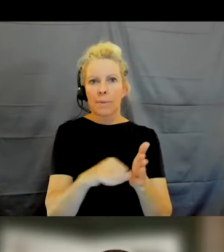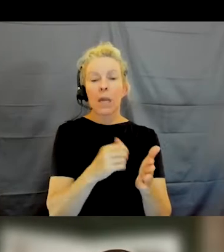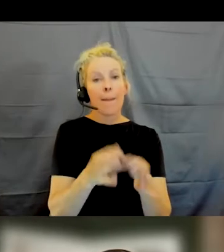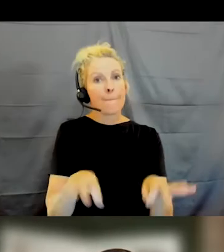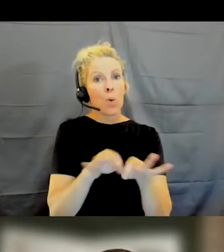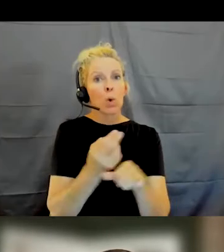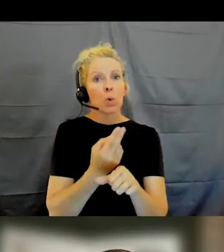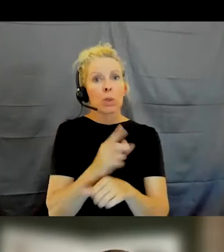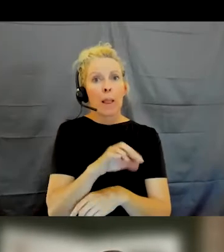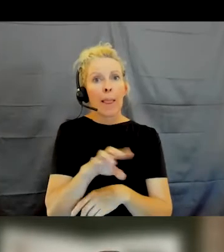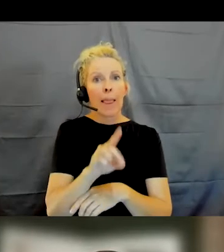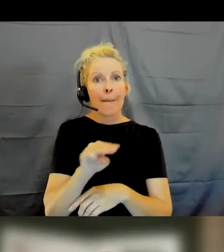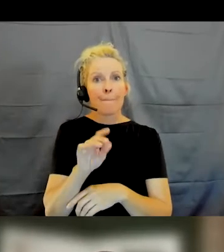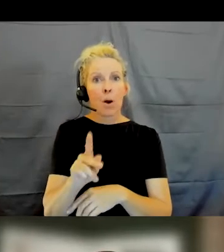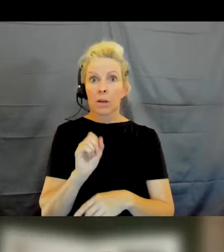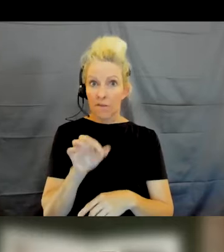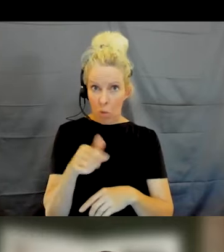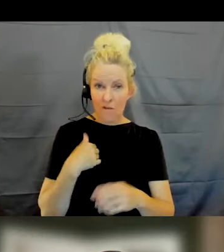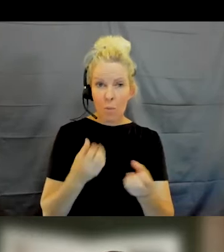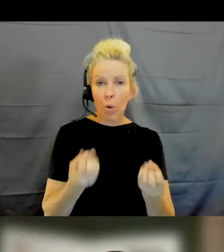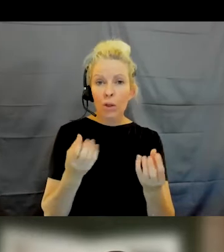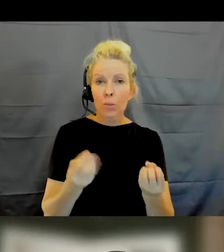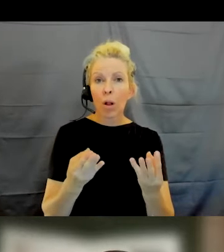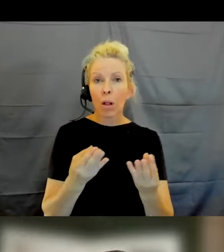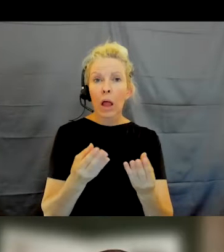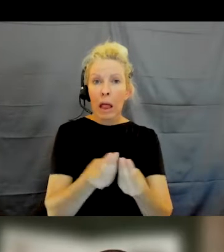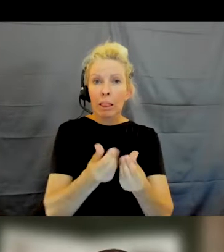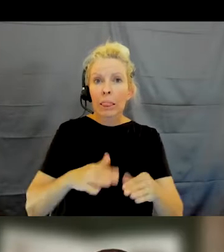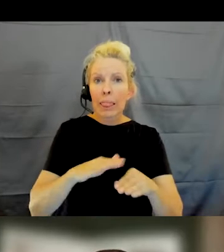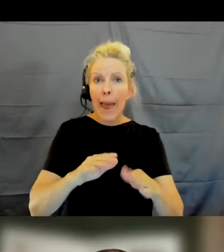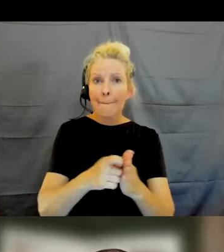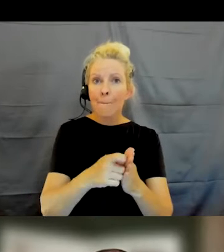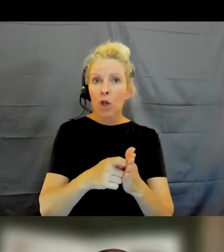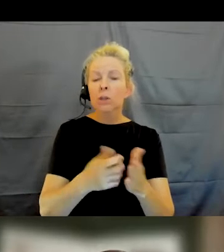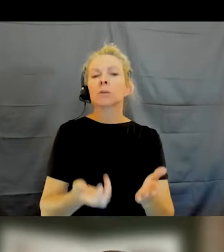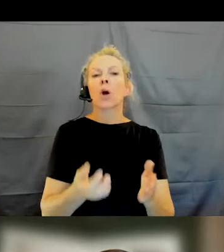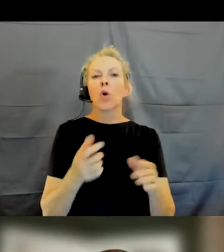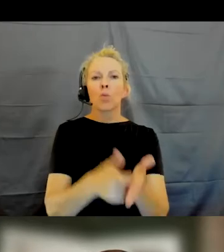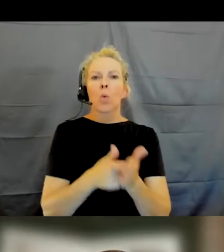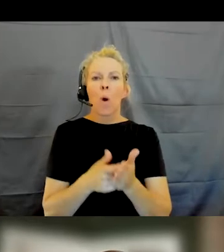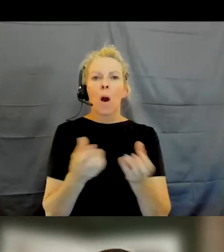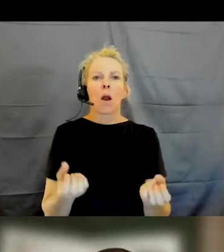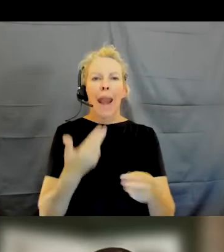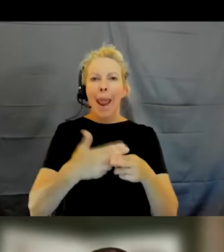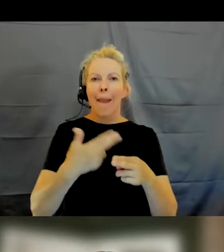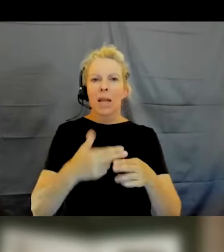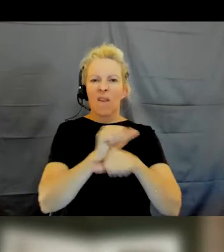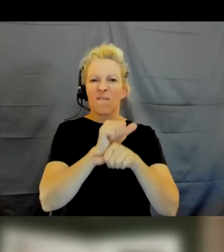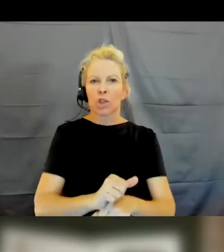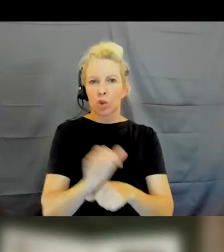multiple landmarks, it would require some naming conventions. Something to pay close attention to.